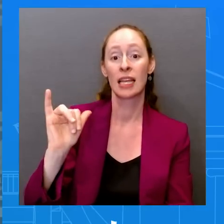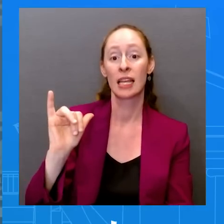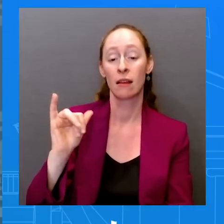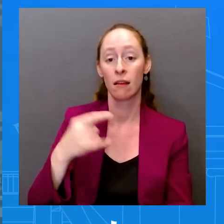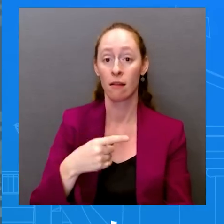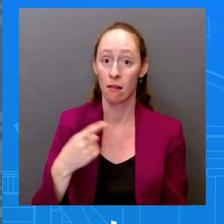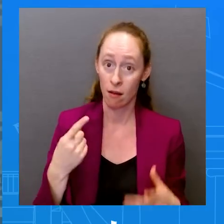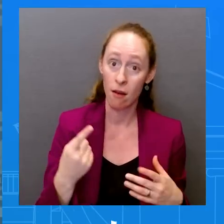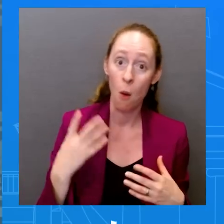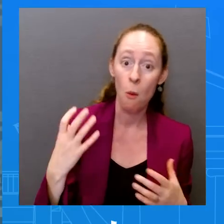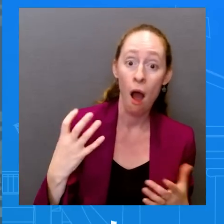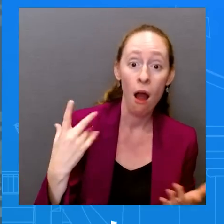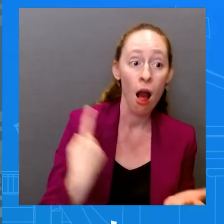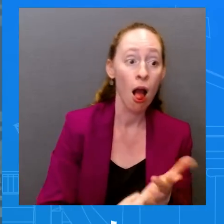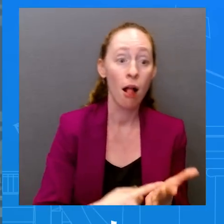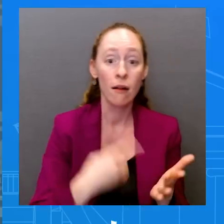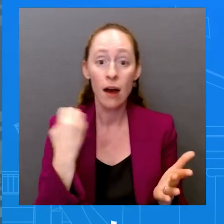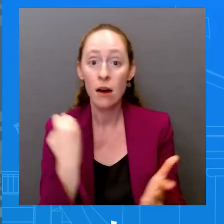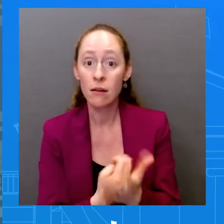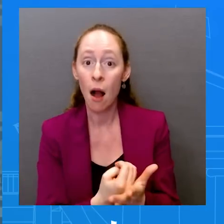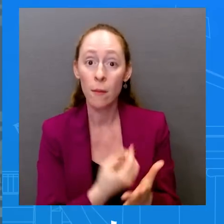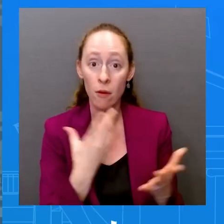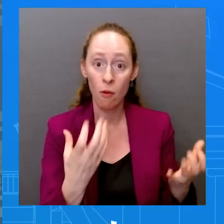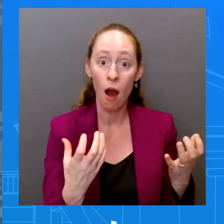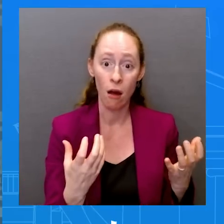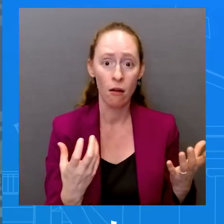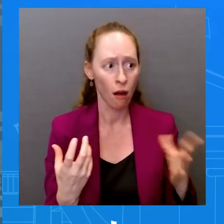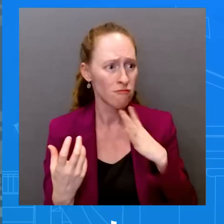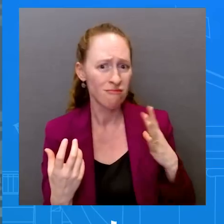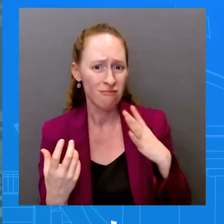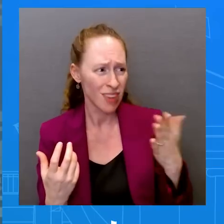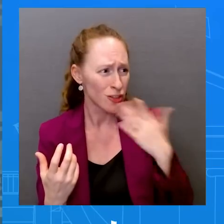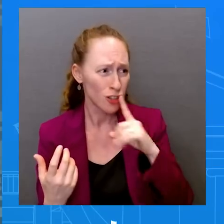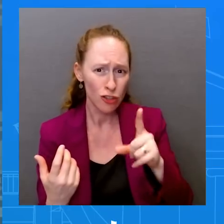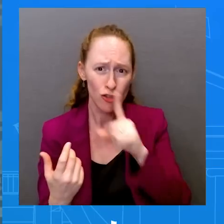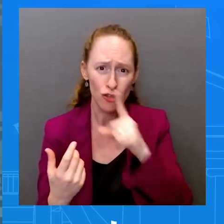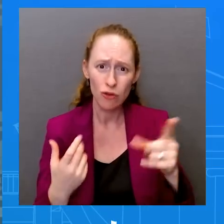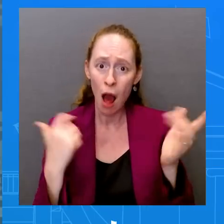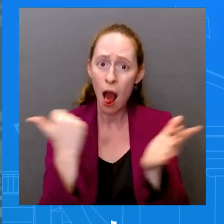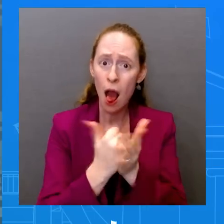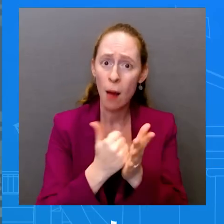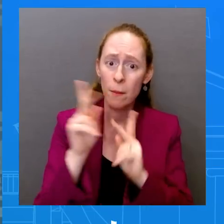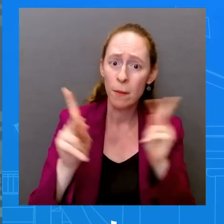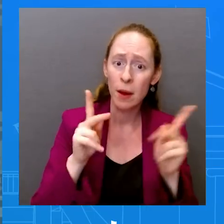is wanting to get rid of the Inflation Reduction Act, which we know -- which we know the Inflation Reduction Act